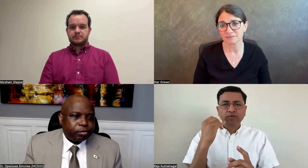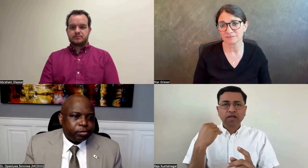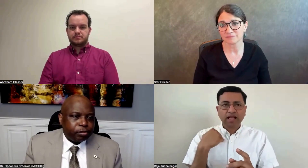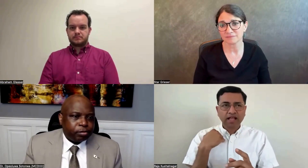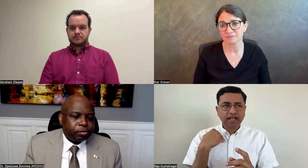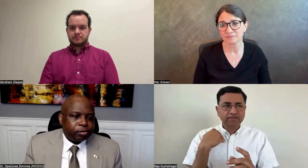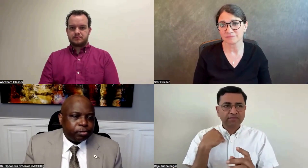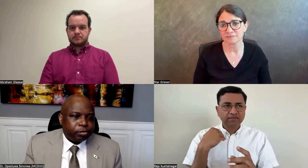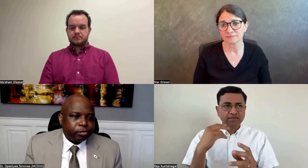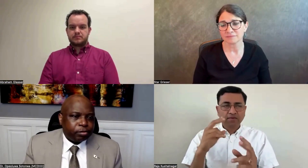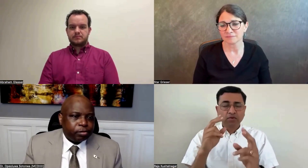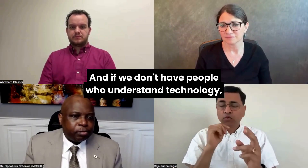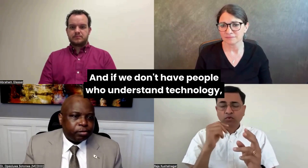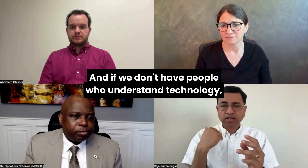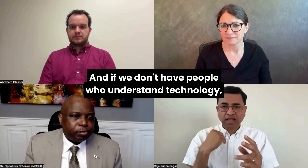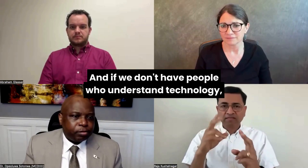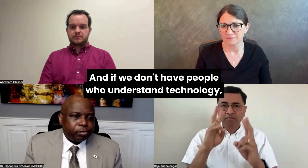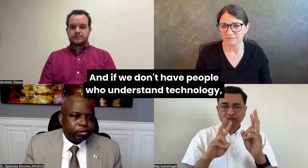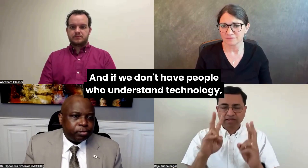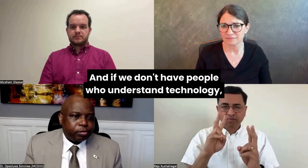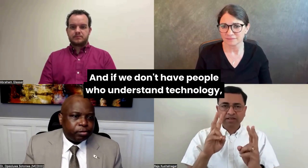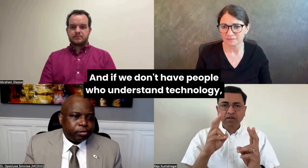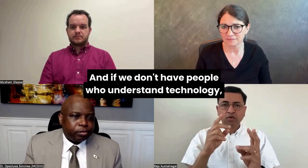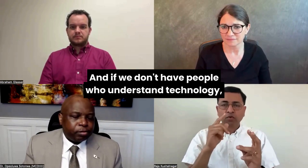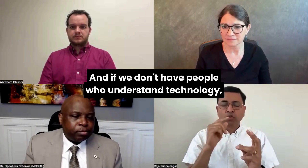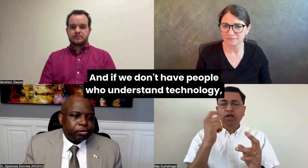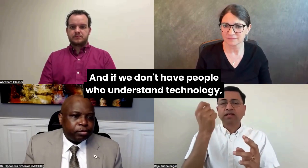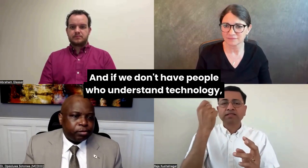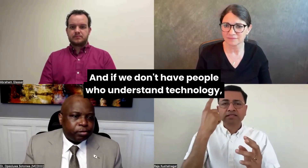And if we don't have people who understand technology,